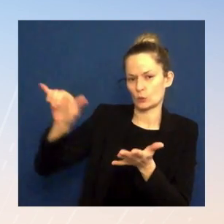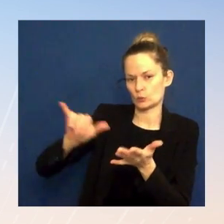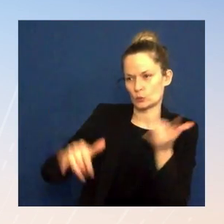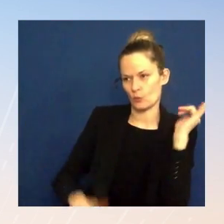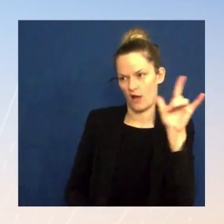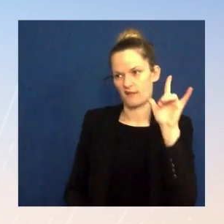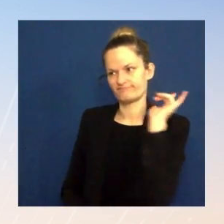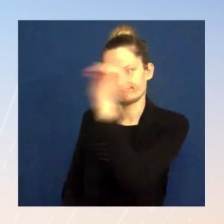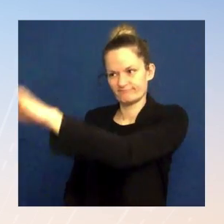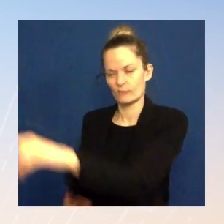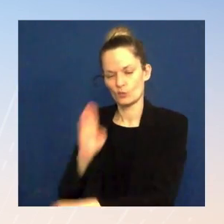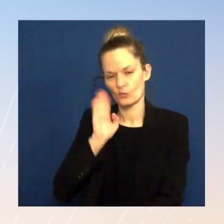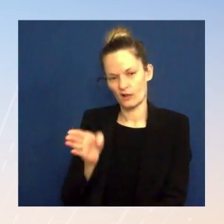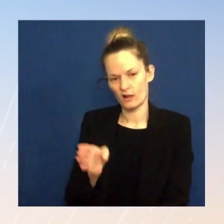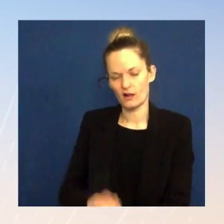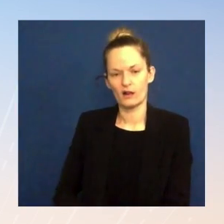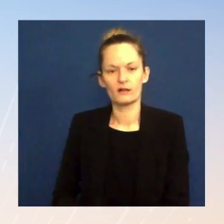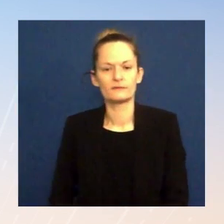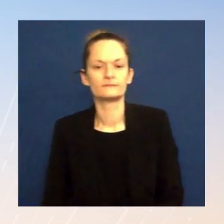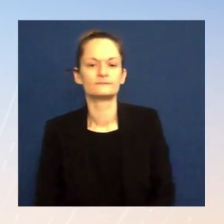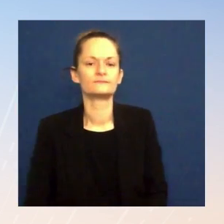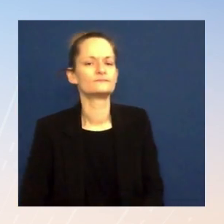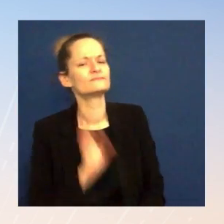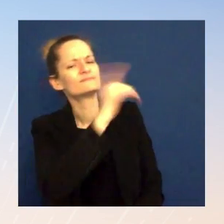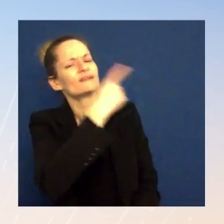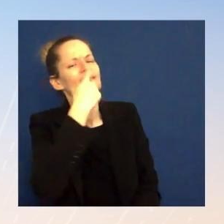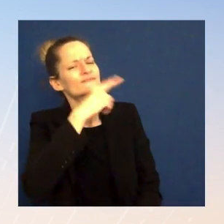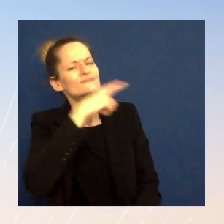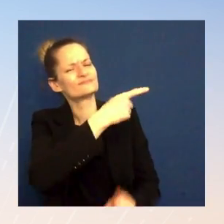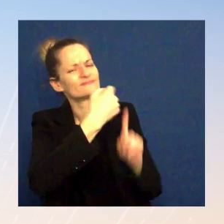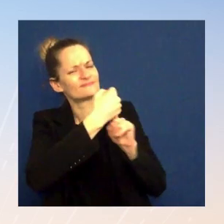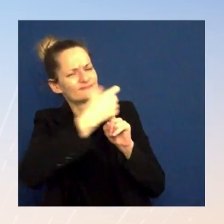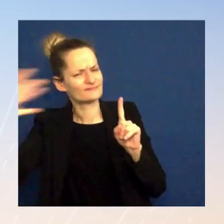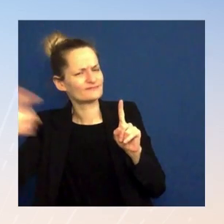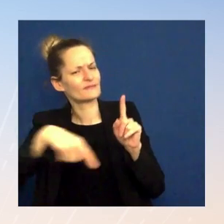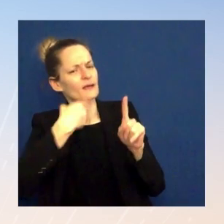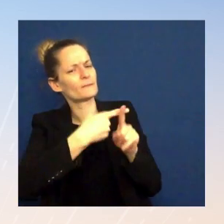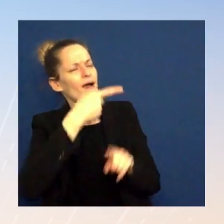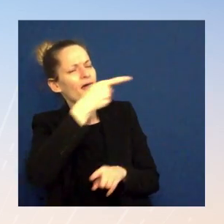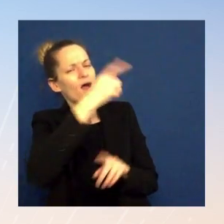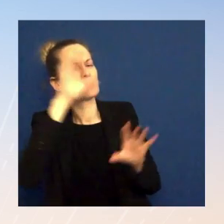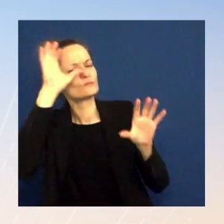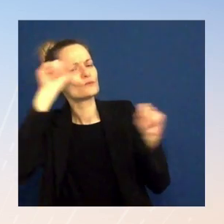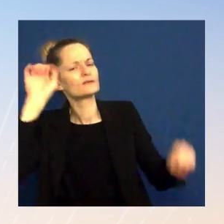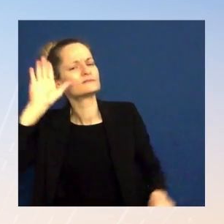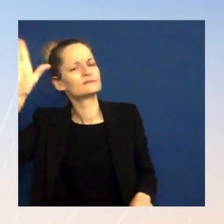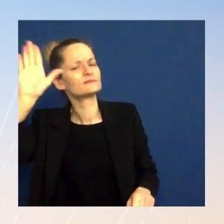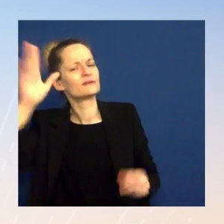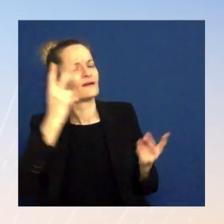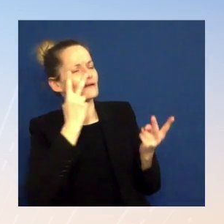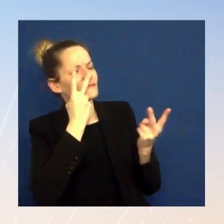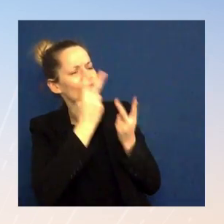And Jake had deferred to you on Ed's question about press access, so can you guarantee press access